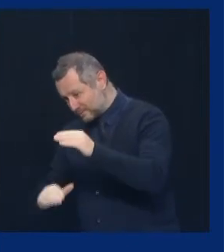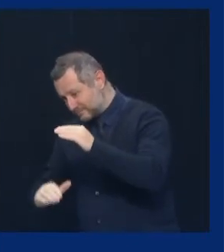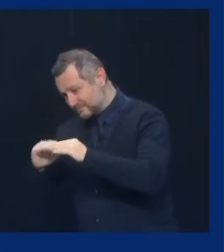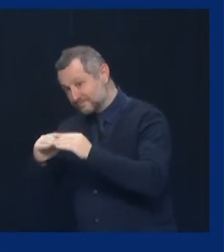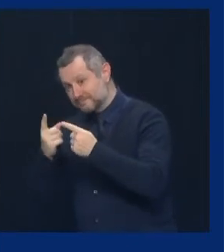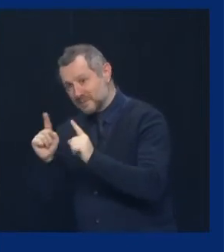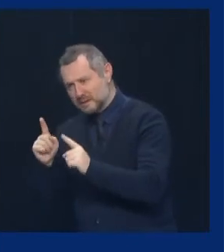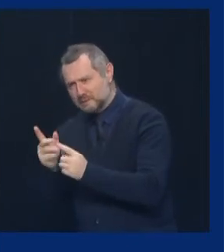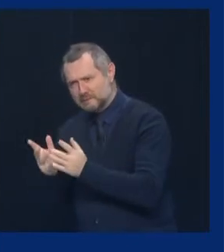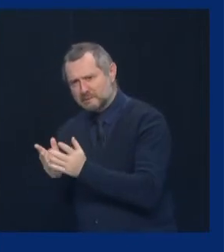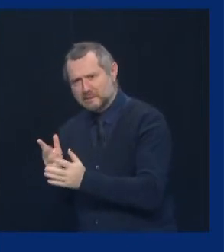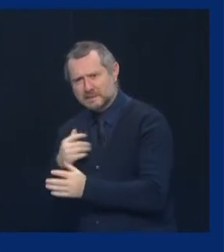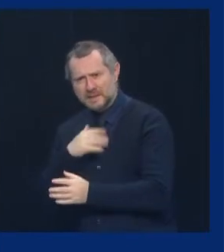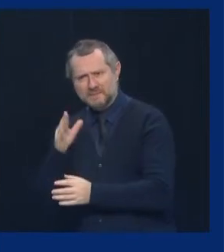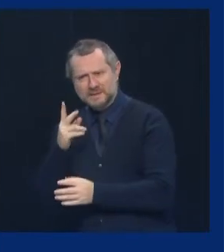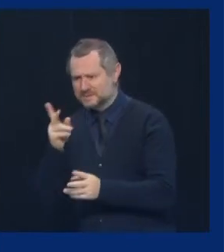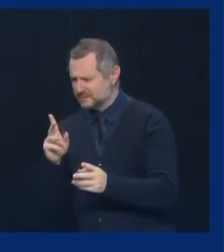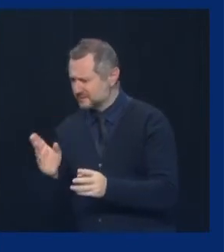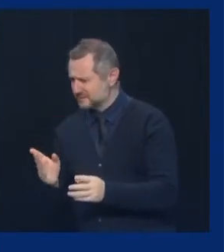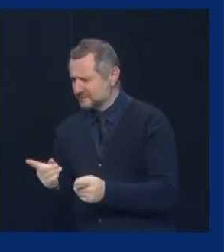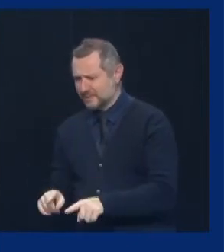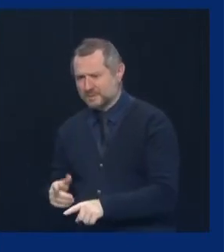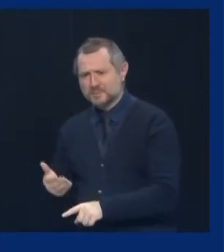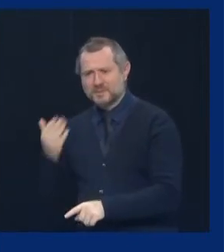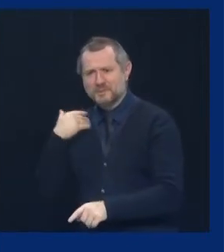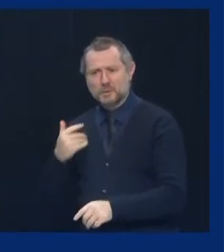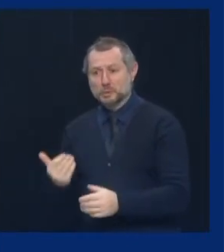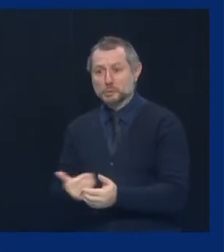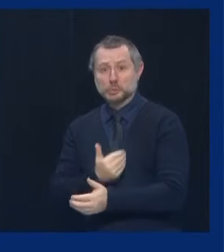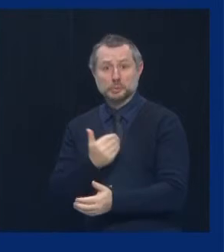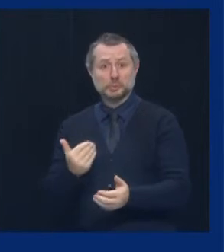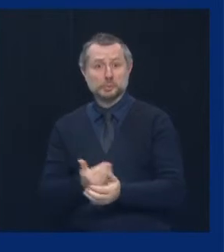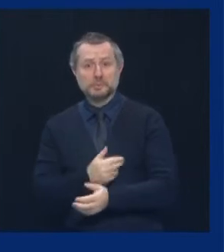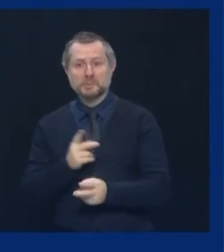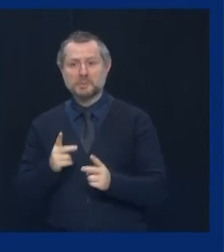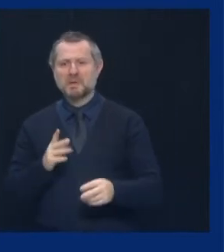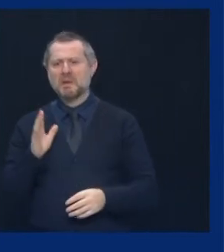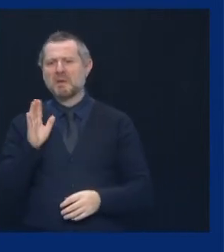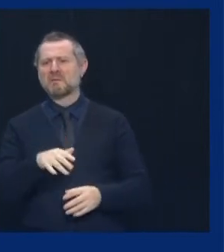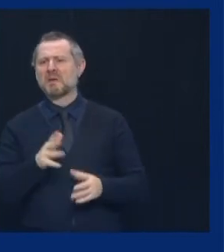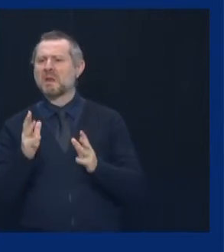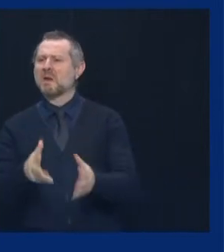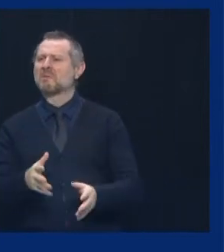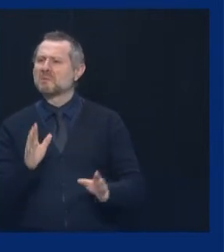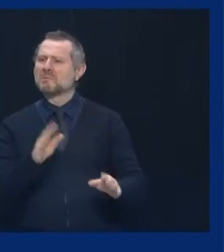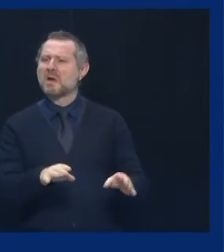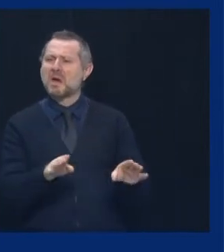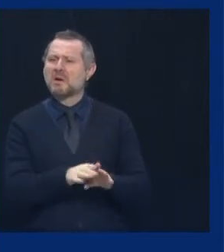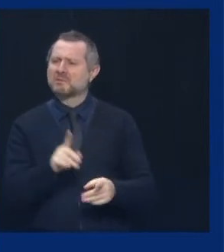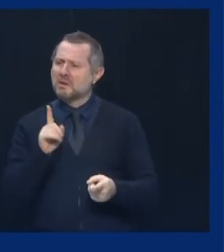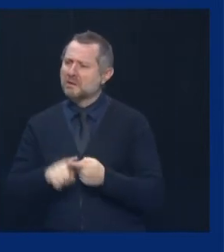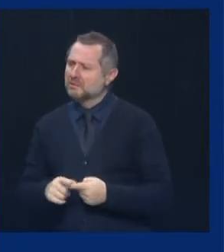CRITICAL MASS, 75% TO 80%? NEVER BEEN DONE BEFORE.